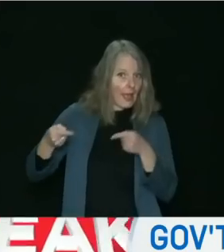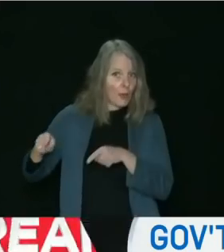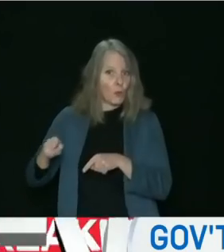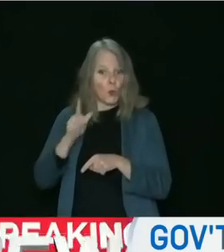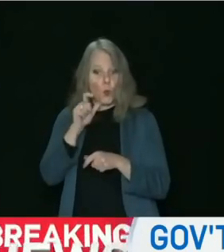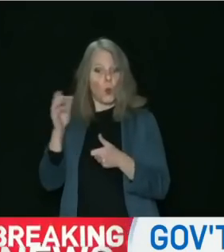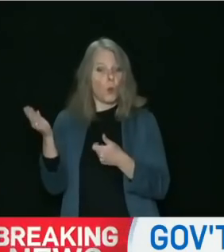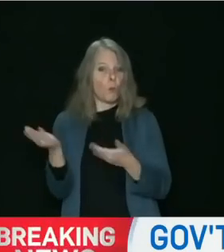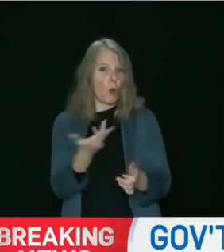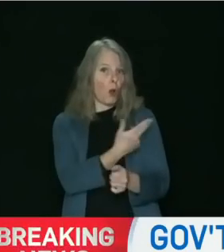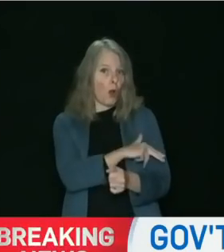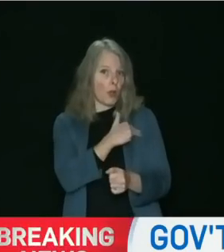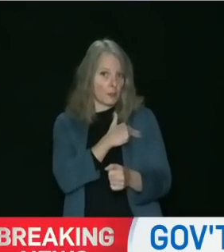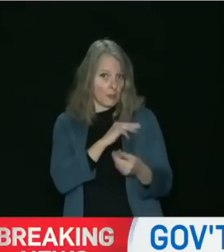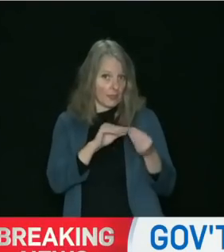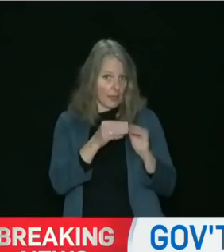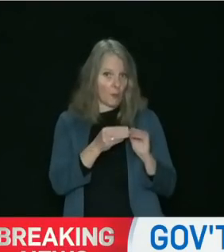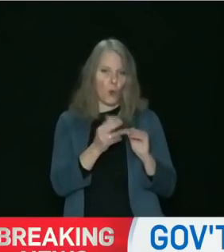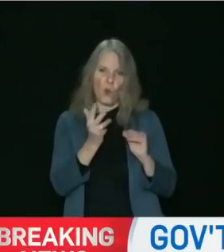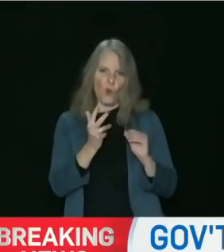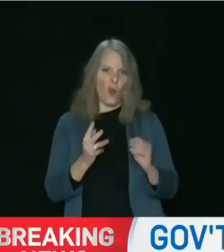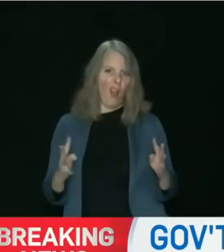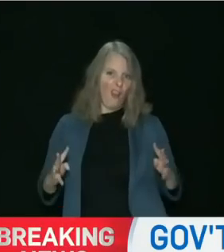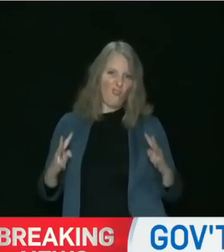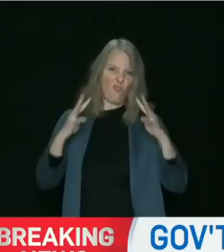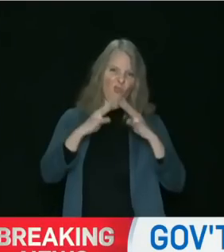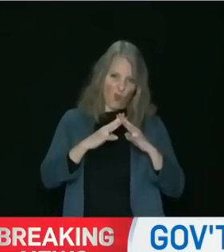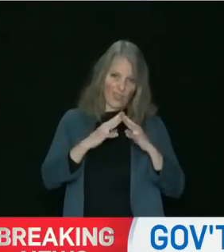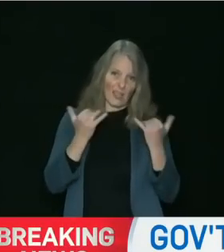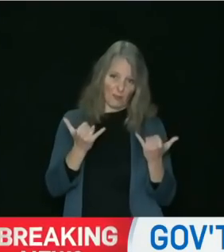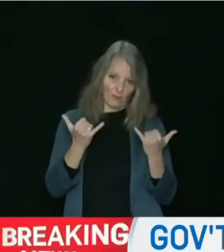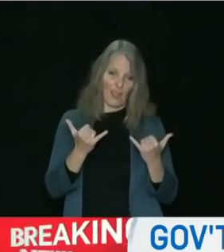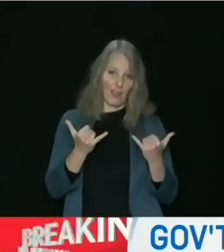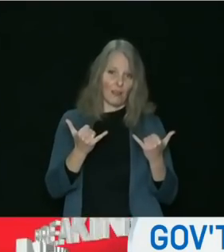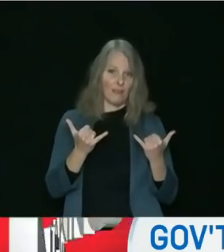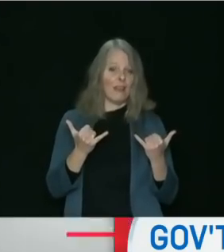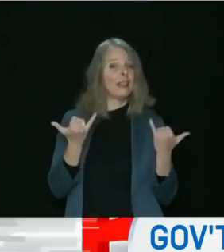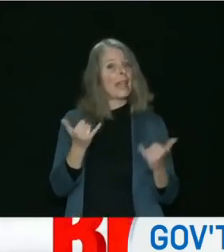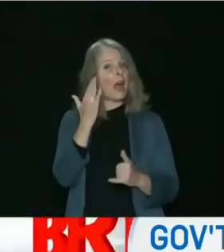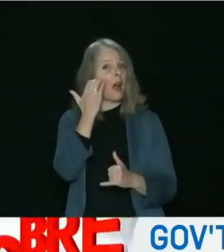FEW WEEKS. SINCE THE LAST UPDATE, THE